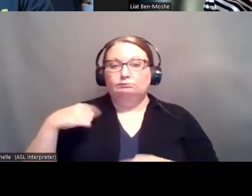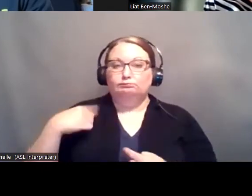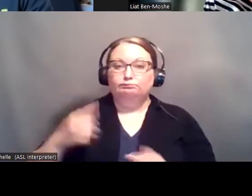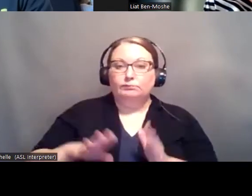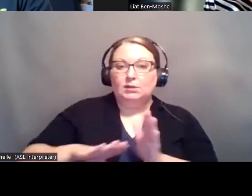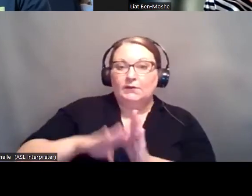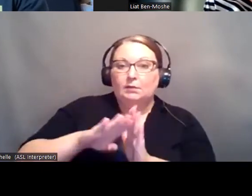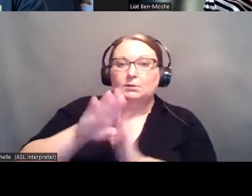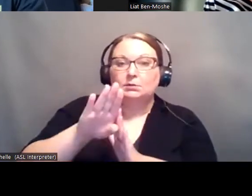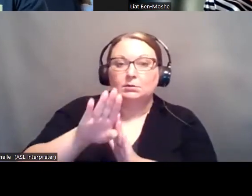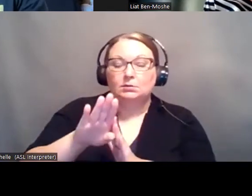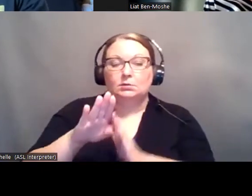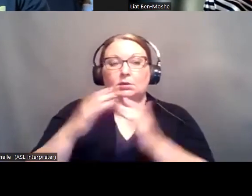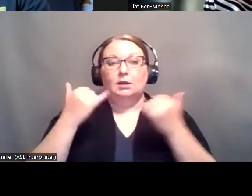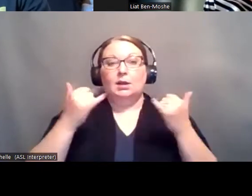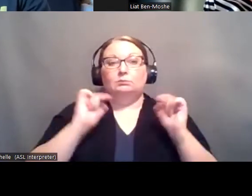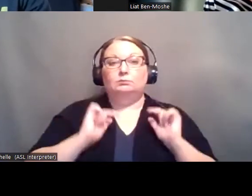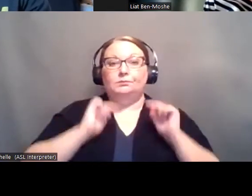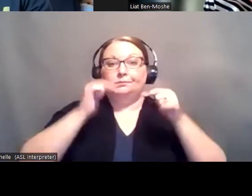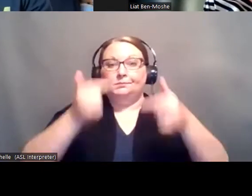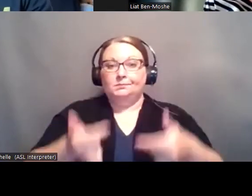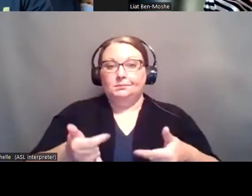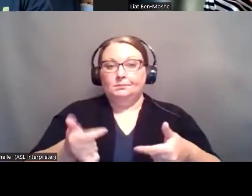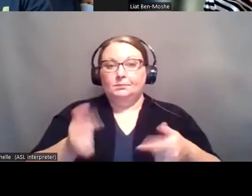And without further ado, I will hand it over to Aysha.